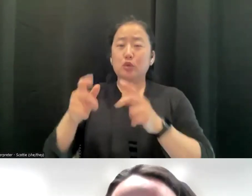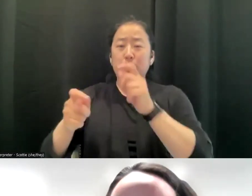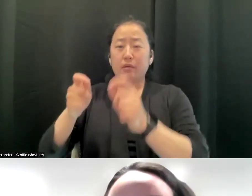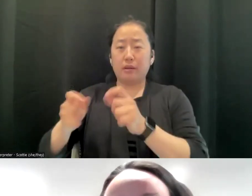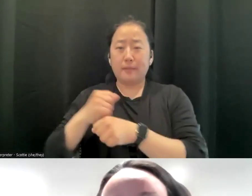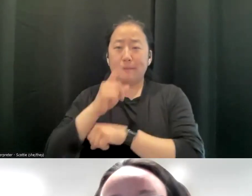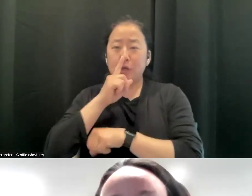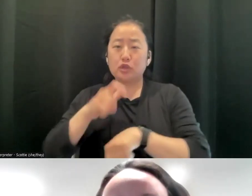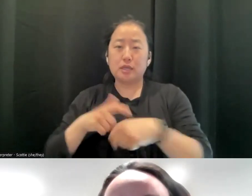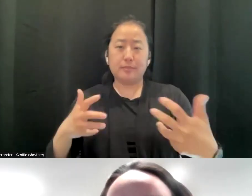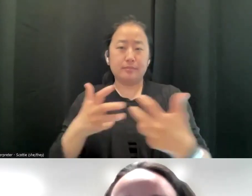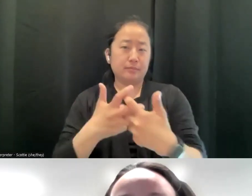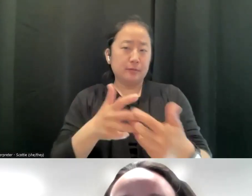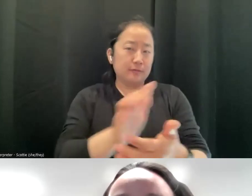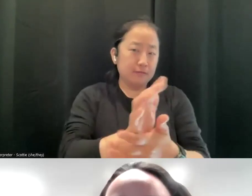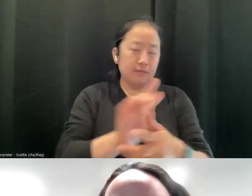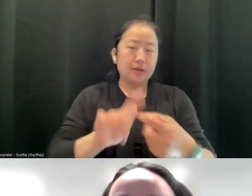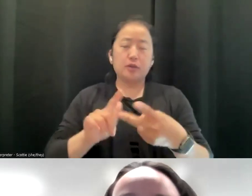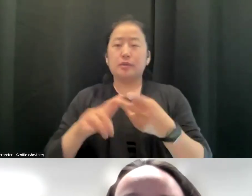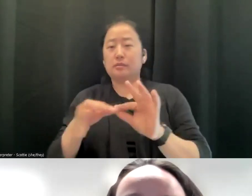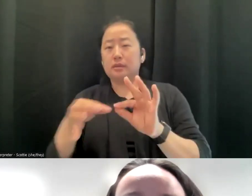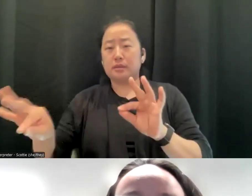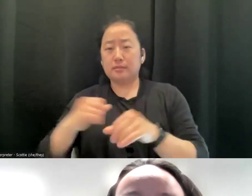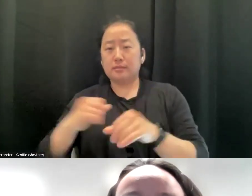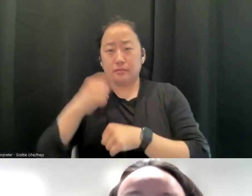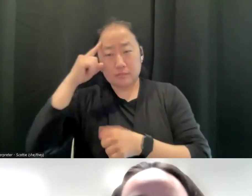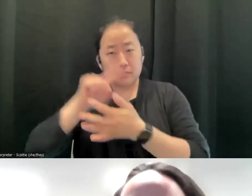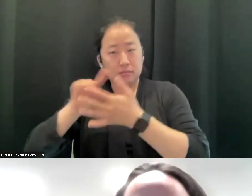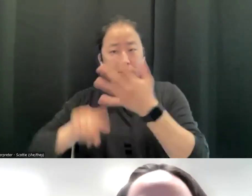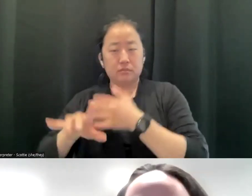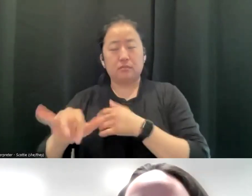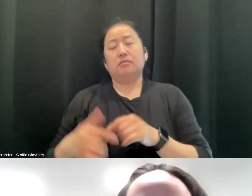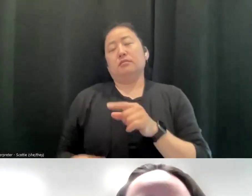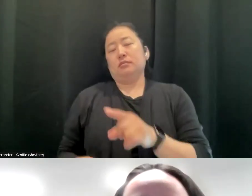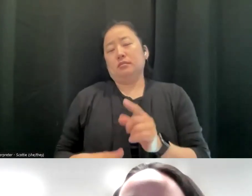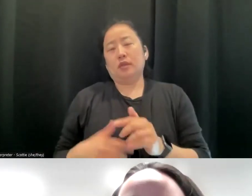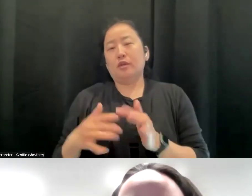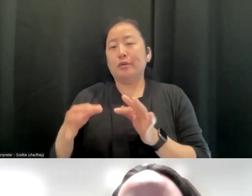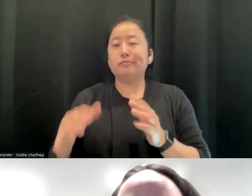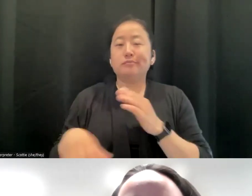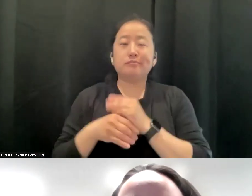is correct and that the syntax is correct as well. So you can also add descriptive things in there,